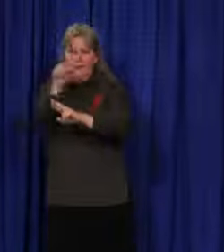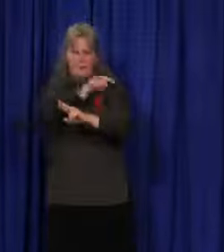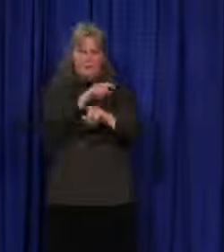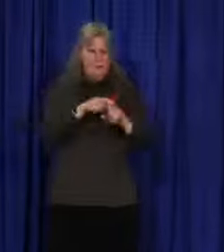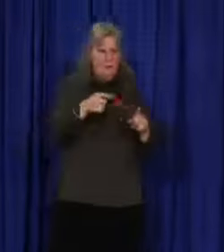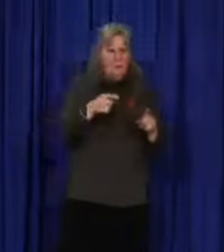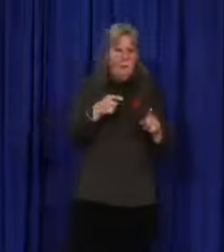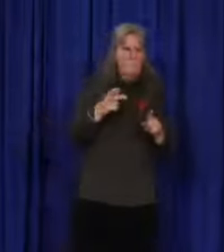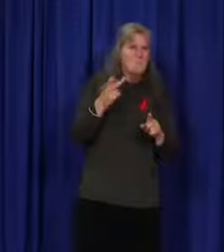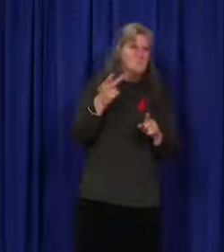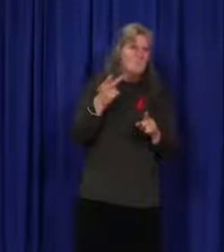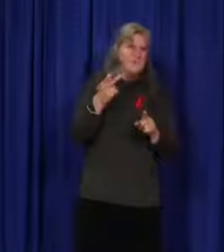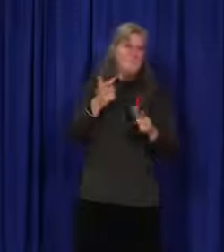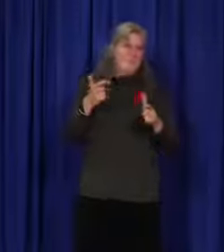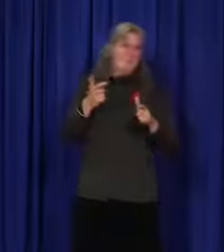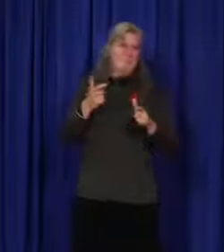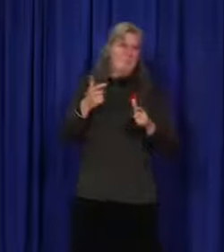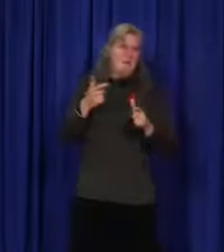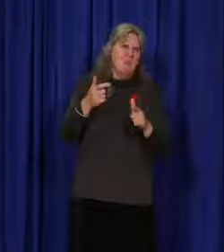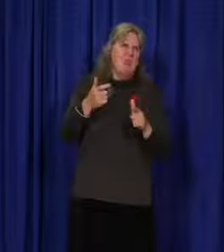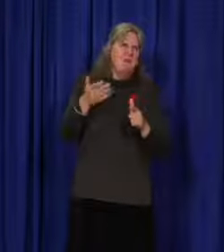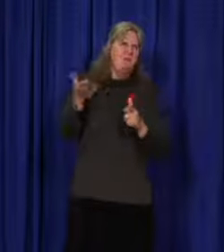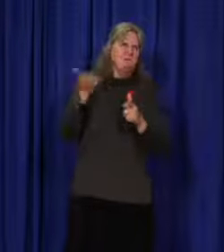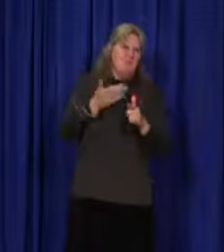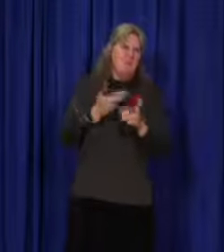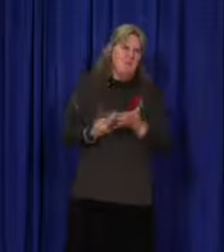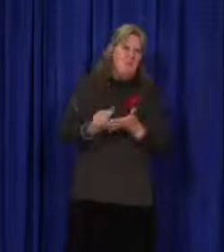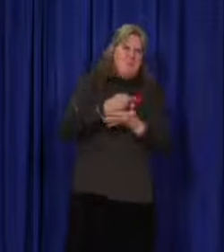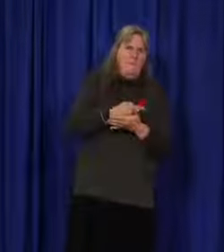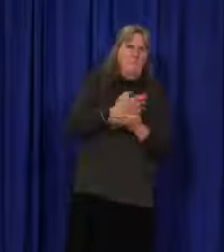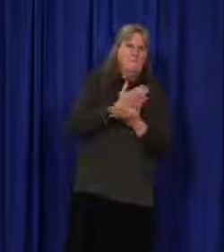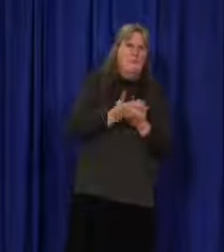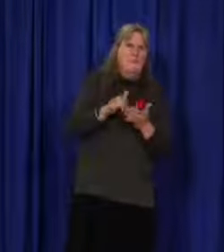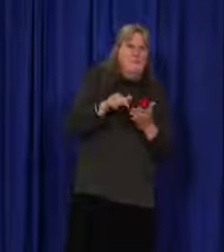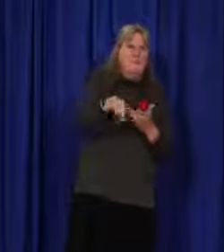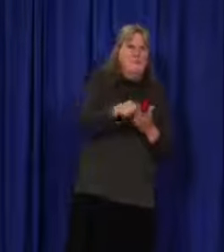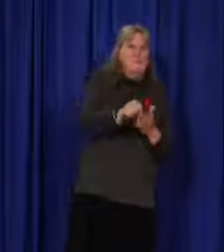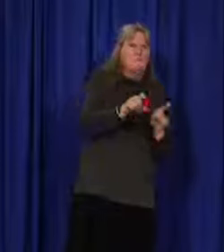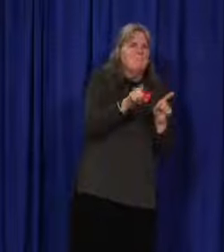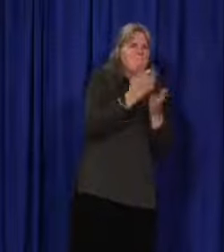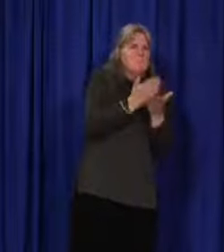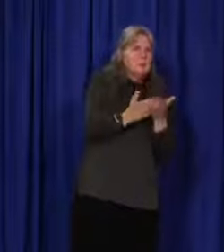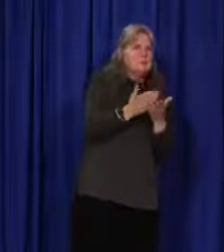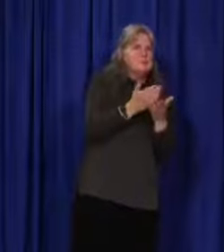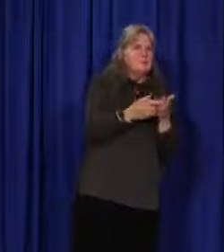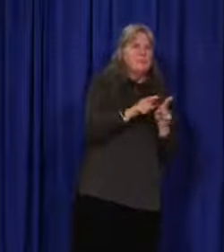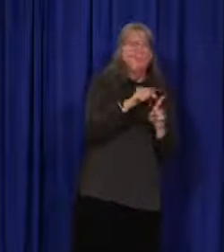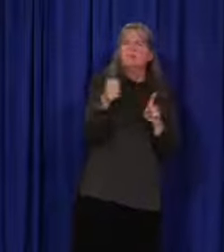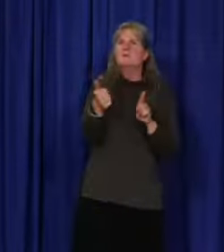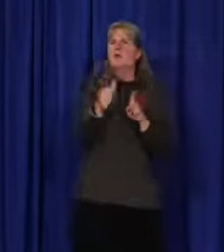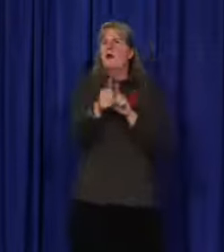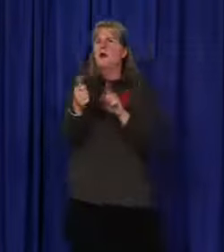I wonder will there be an allocation of extra resources to